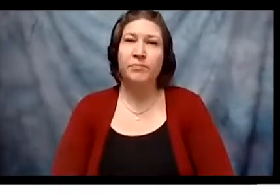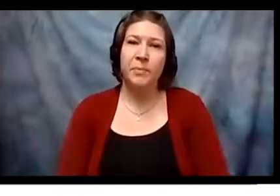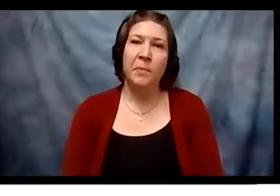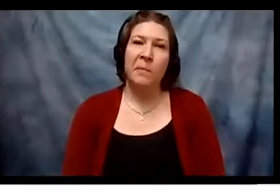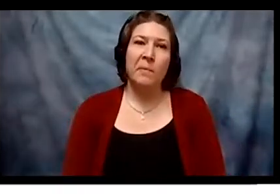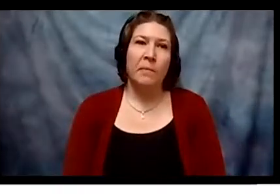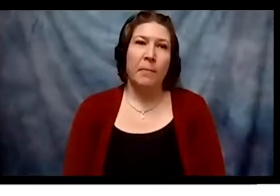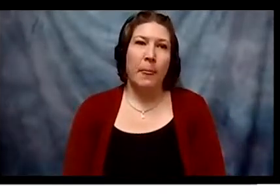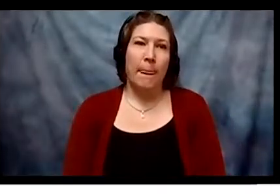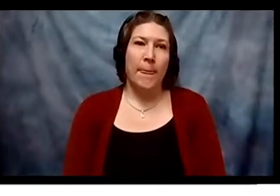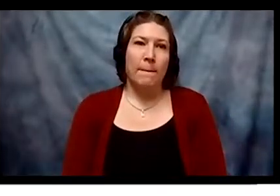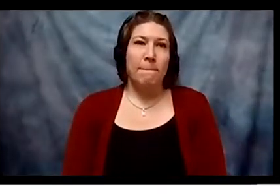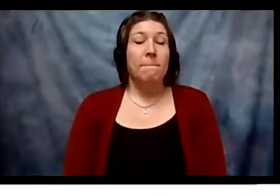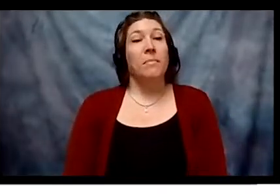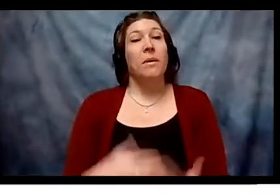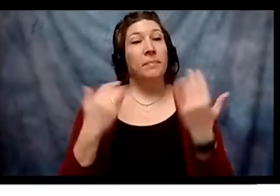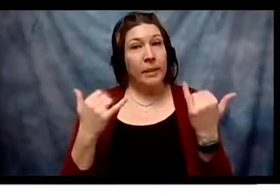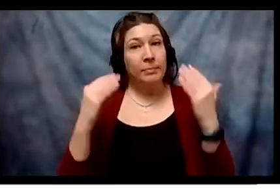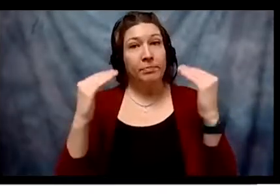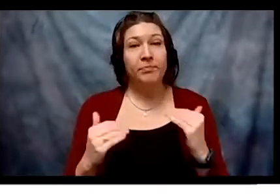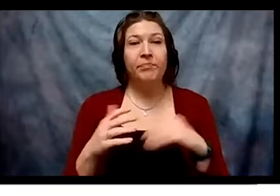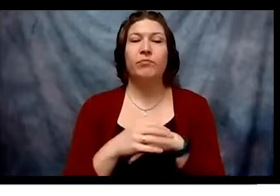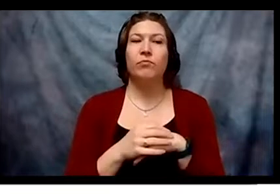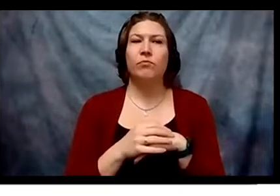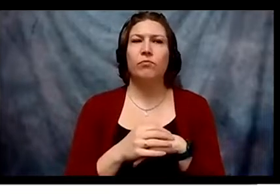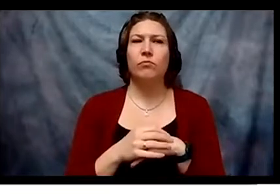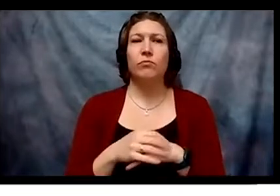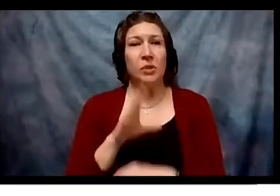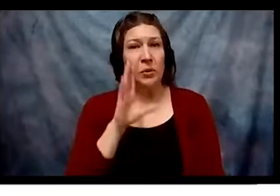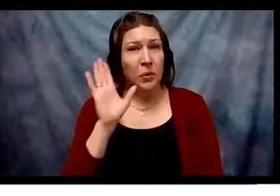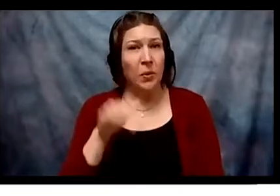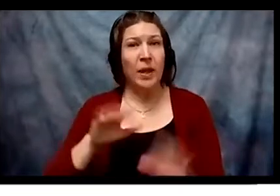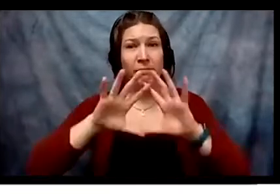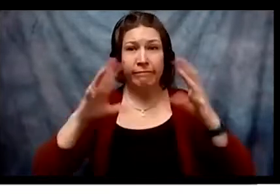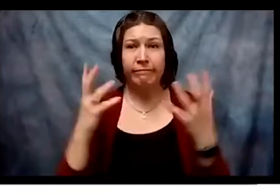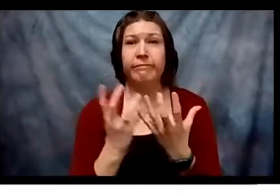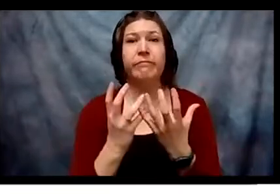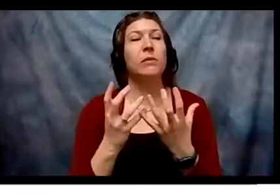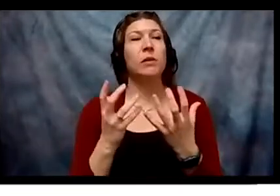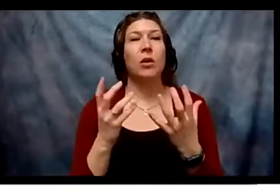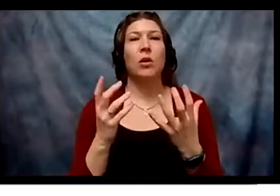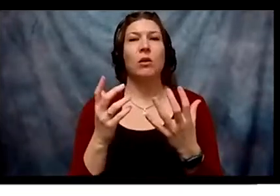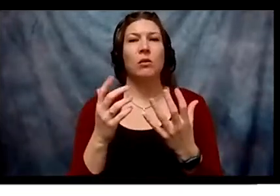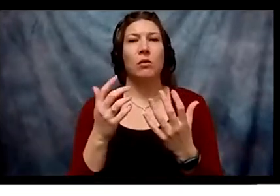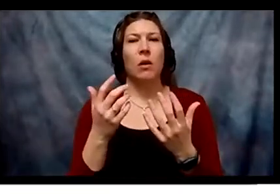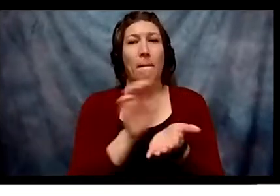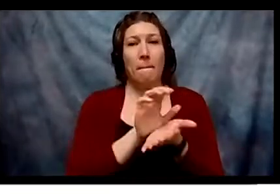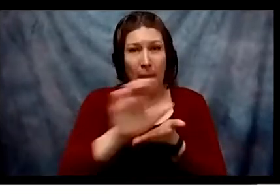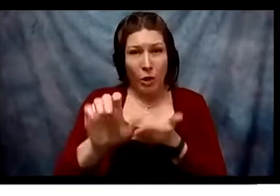Disabled people make the largest minority or the largest minoritized group in the world.